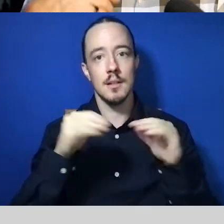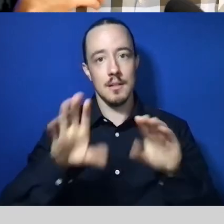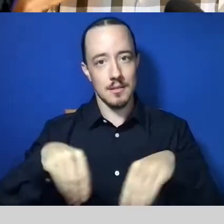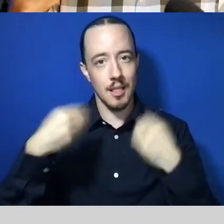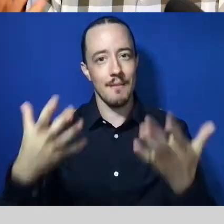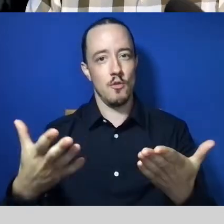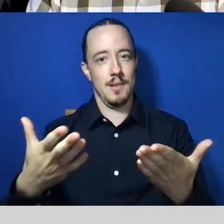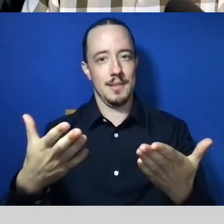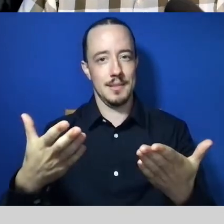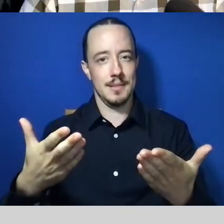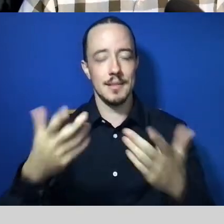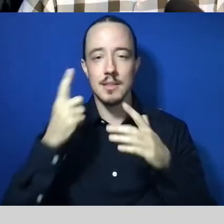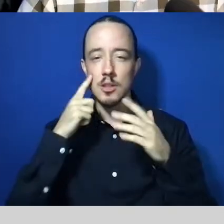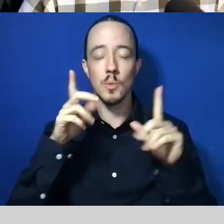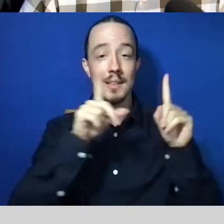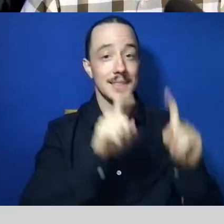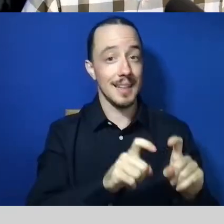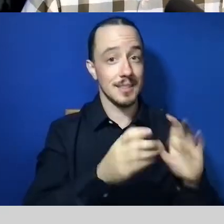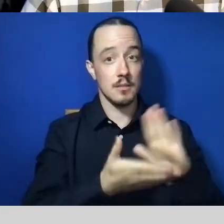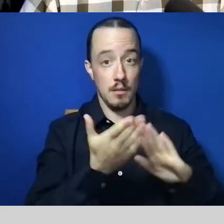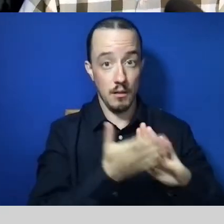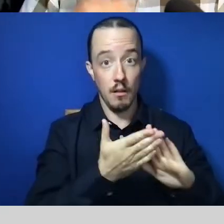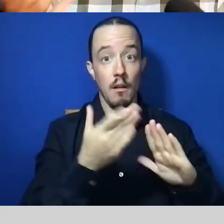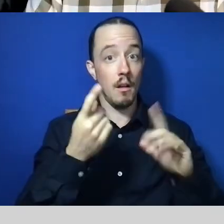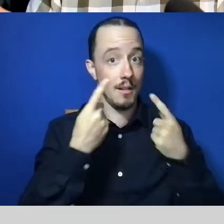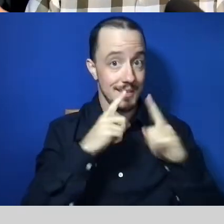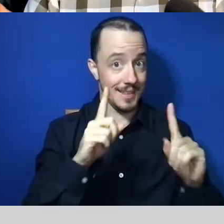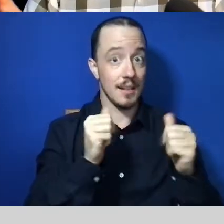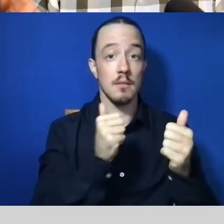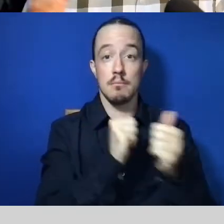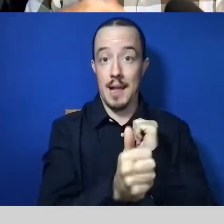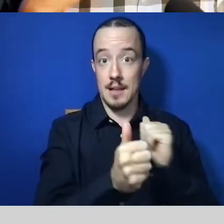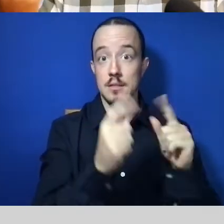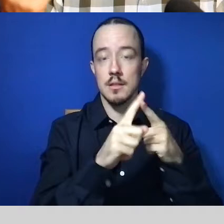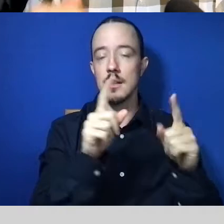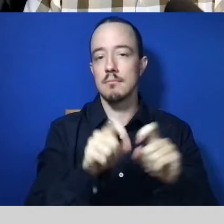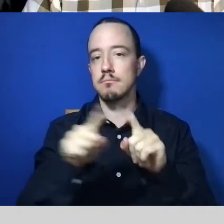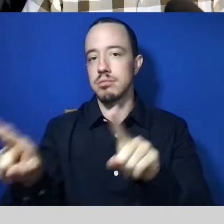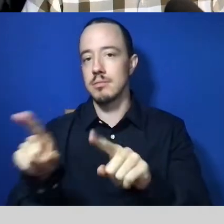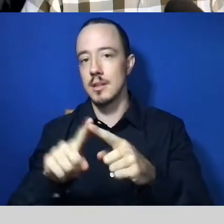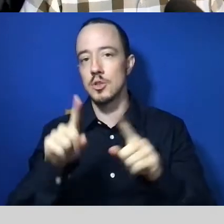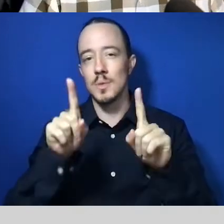and then deploy if it's successful into a SandBox environment that can then be QA.